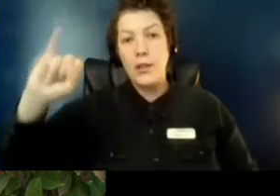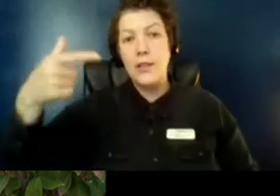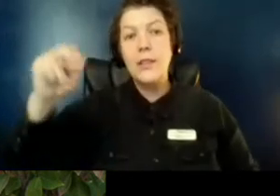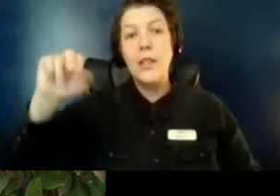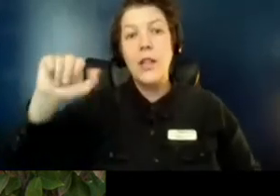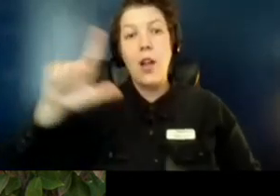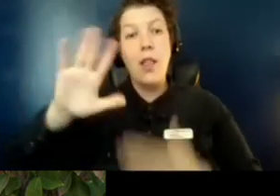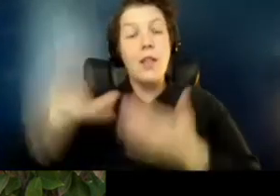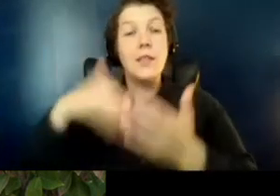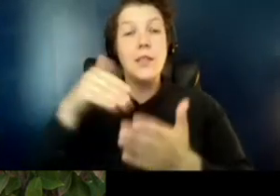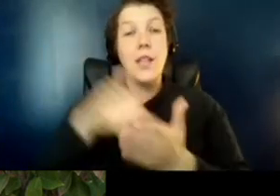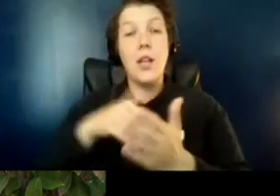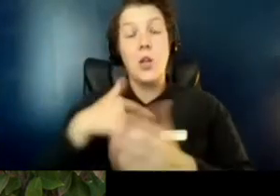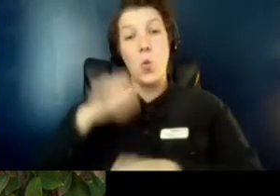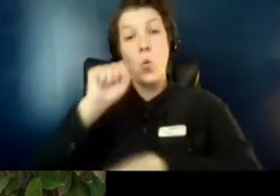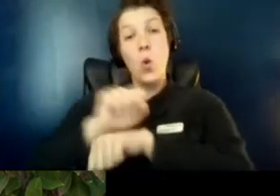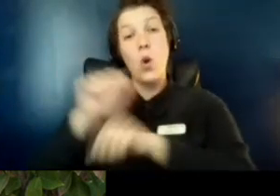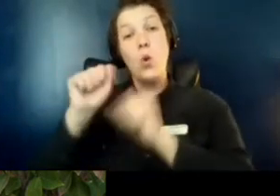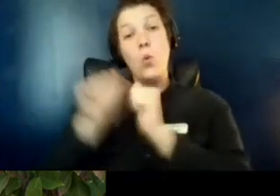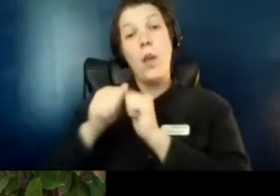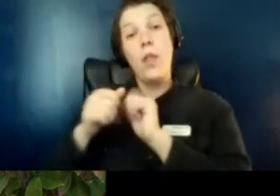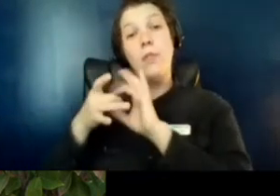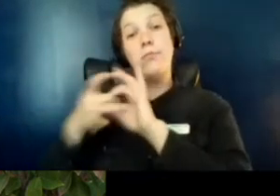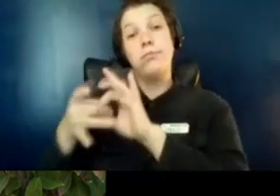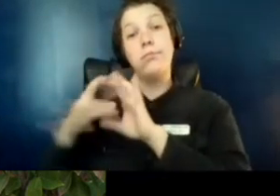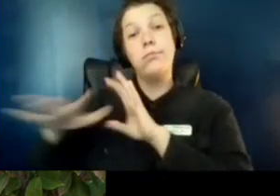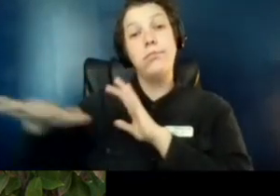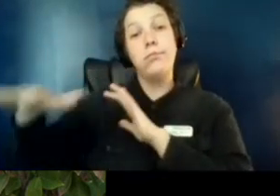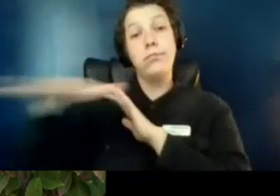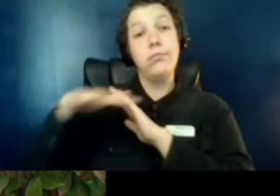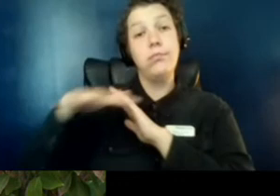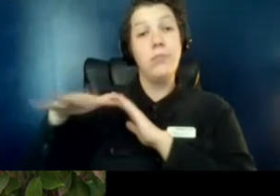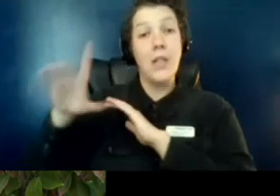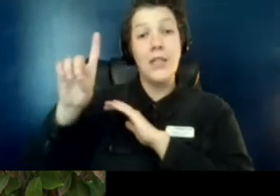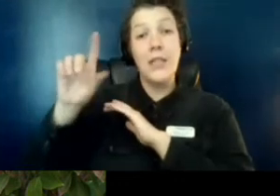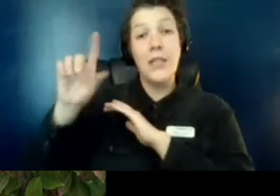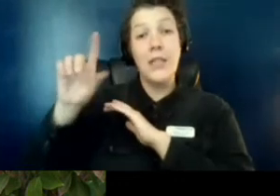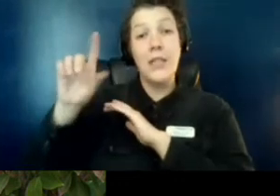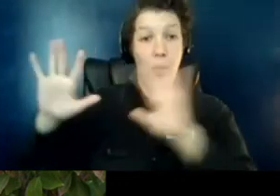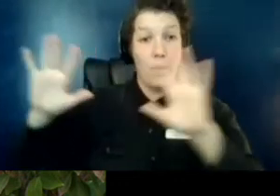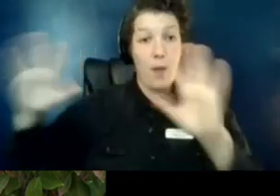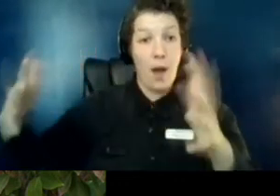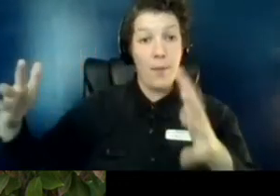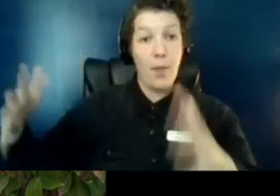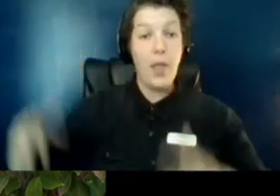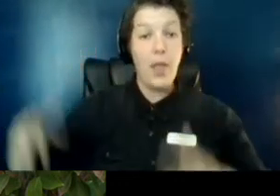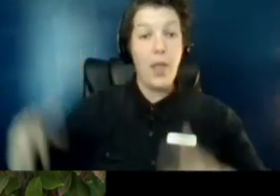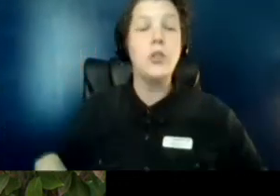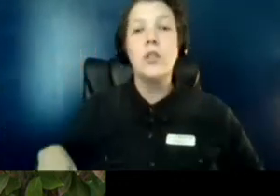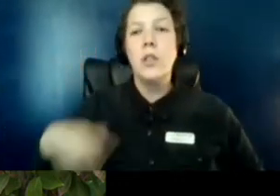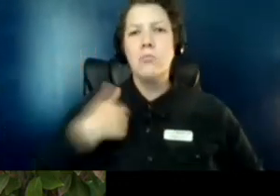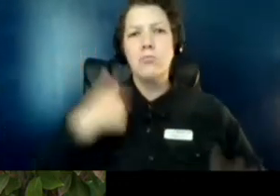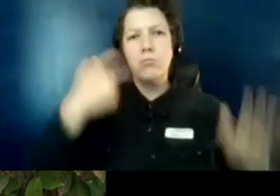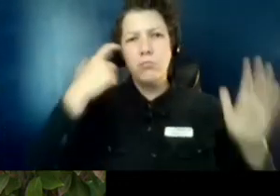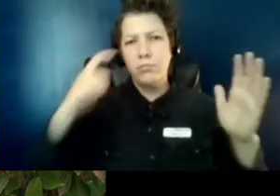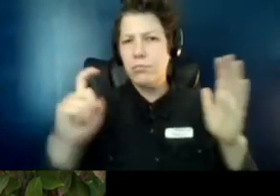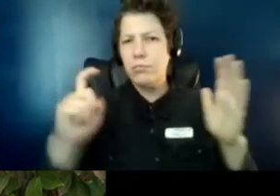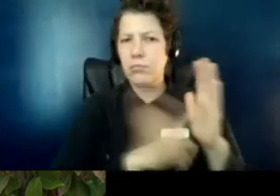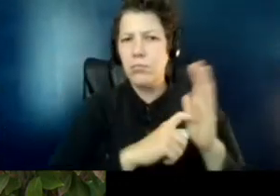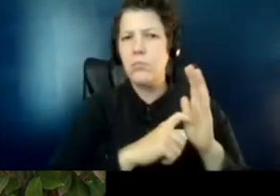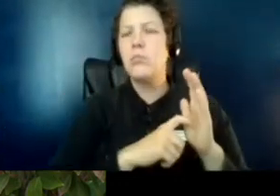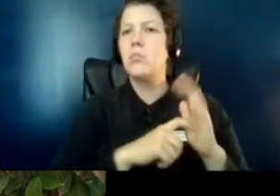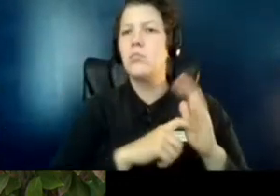that has been frustrating to me is this person over here has, for instance, a, you know,